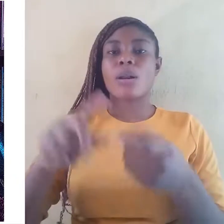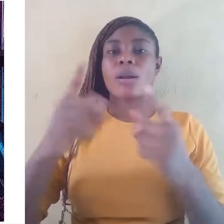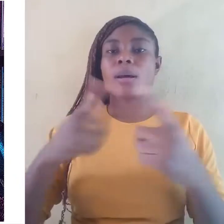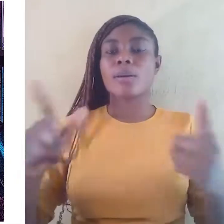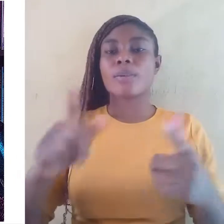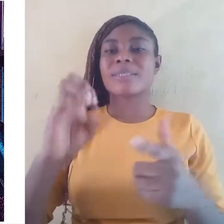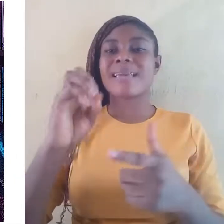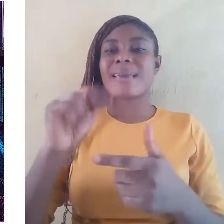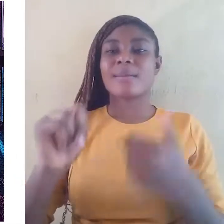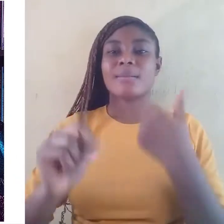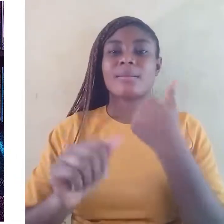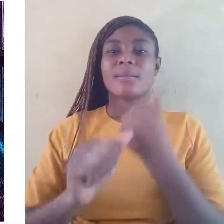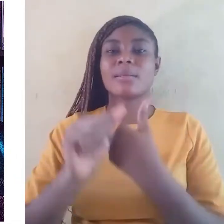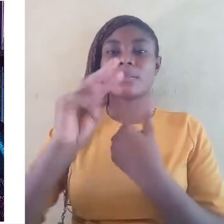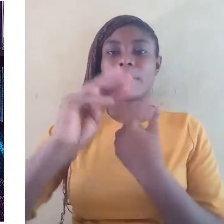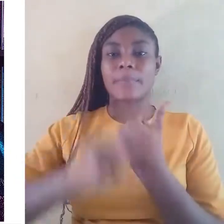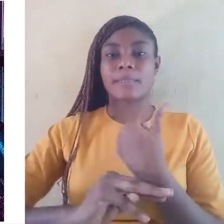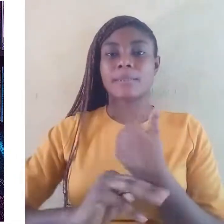9.